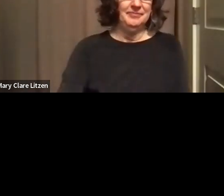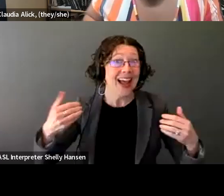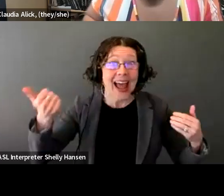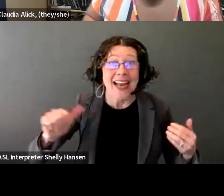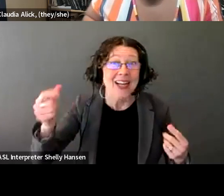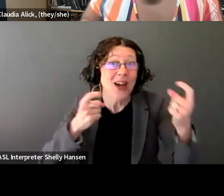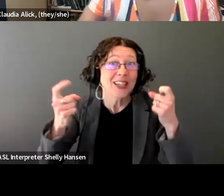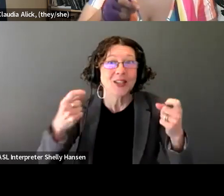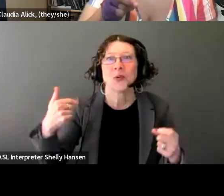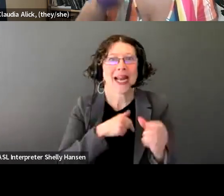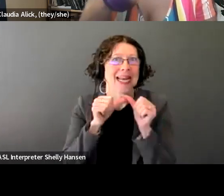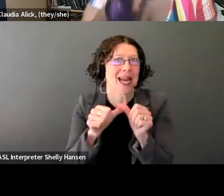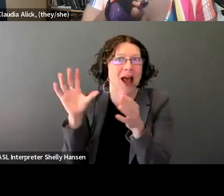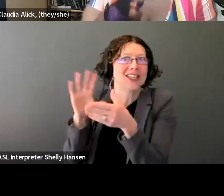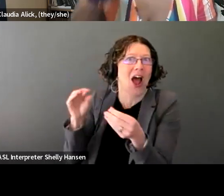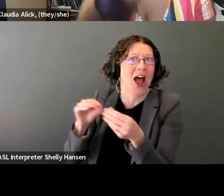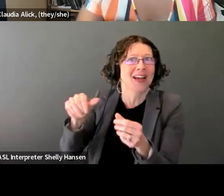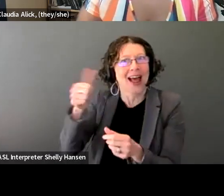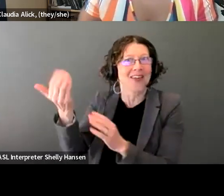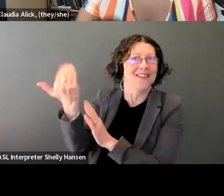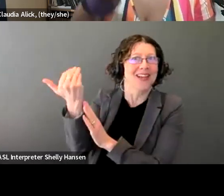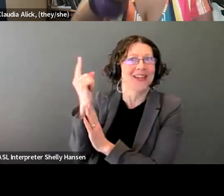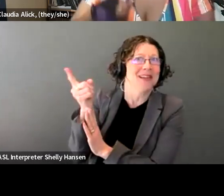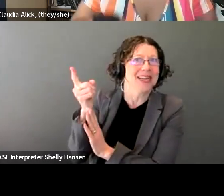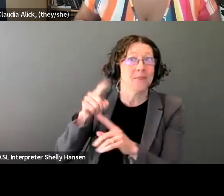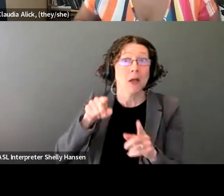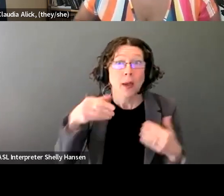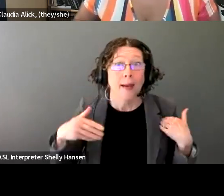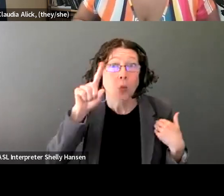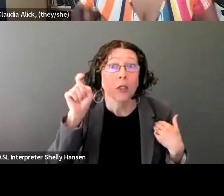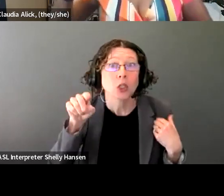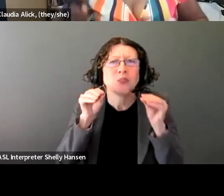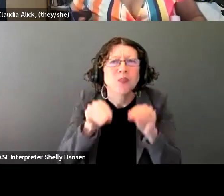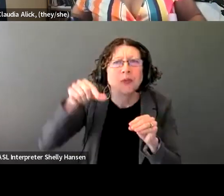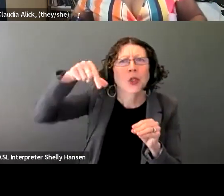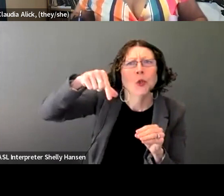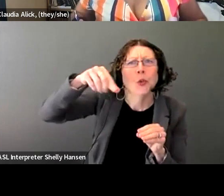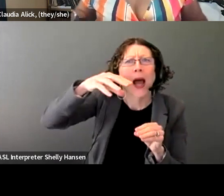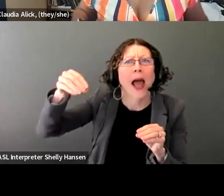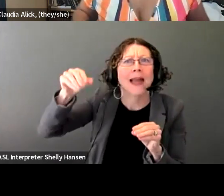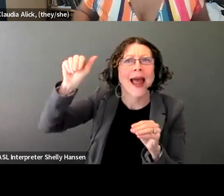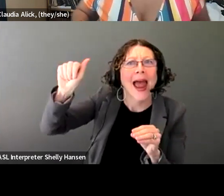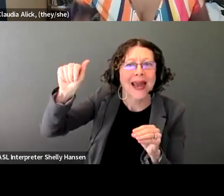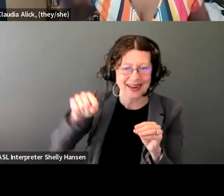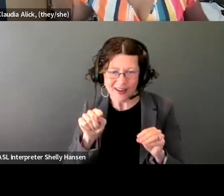Please put them in the Q and A function we will talk about your questions at the end